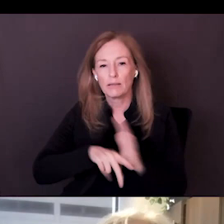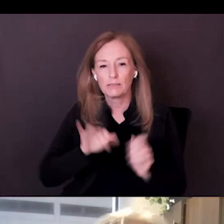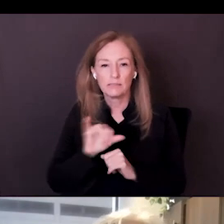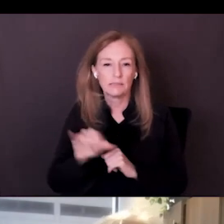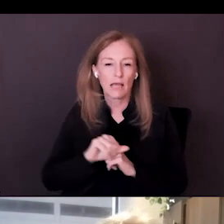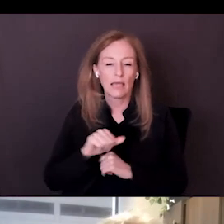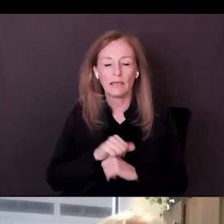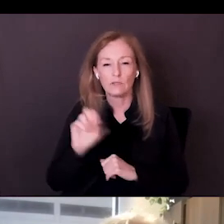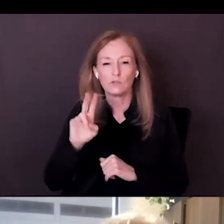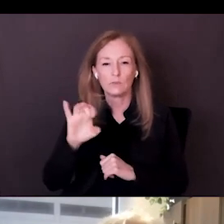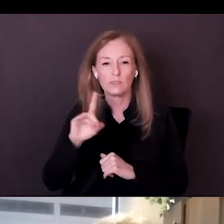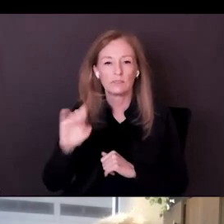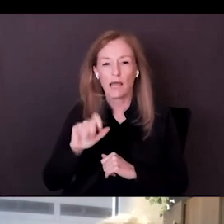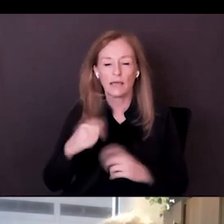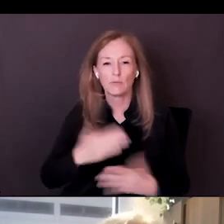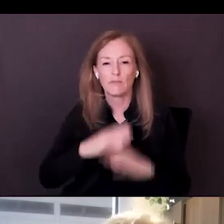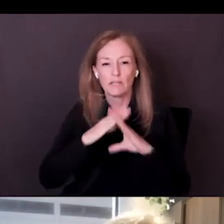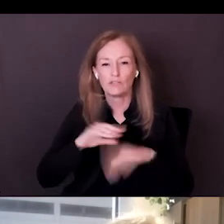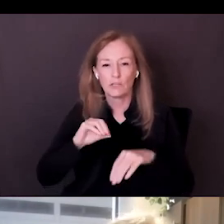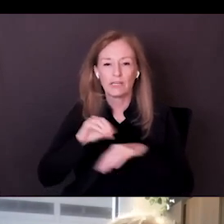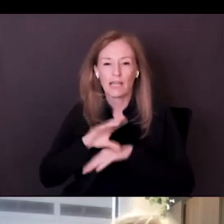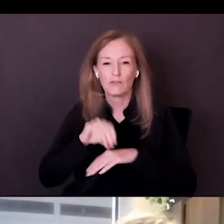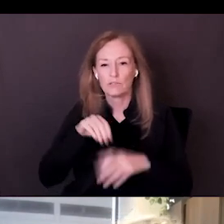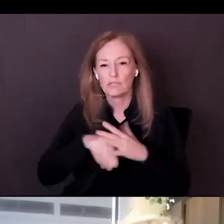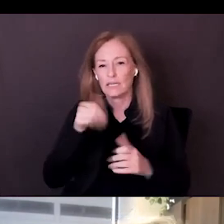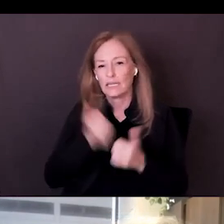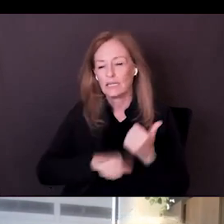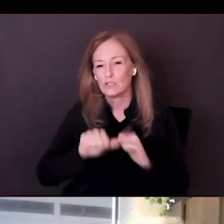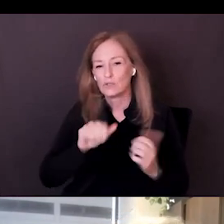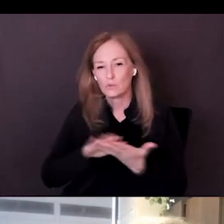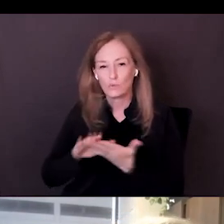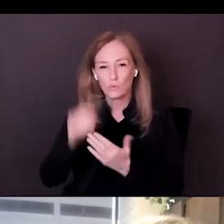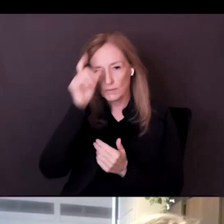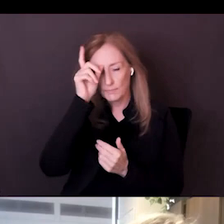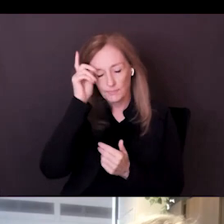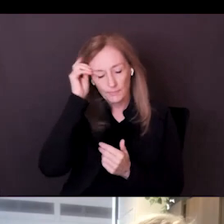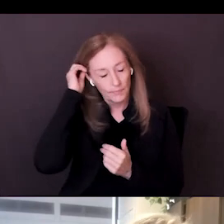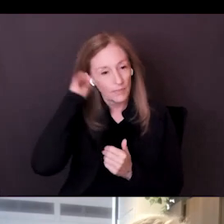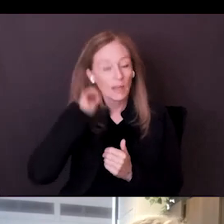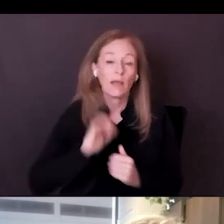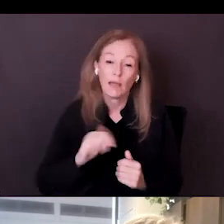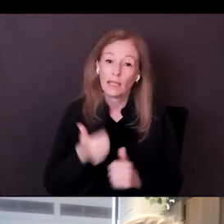IN EACH SCHOOL AND THEY HAVE SOME RESPONSIBILITIES. WE DO WORK